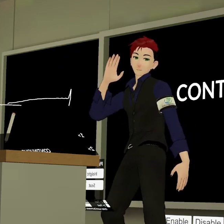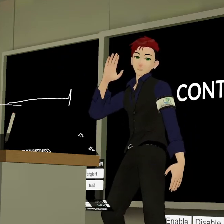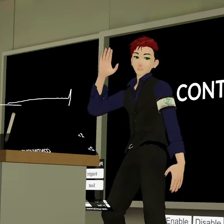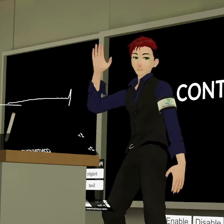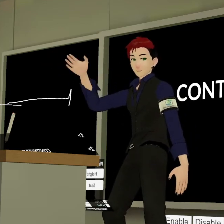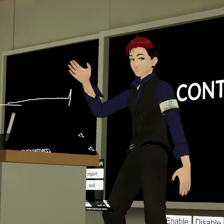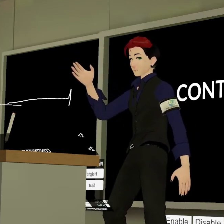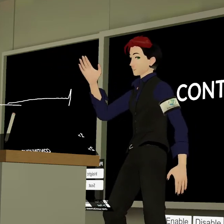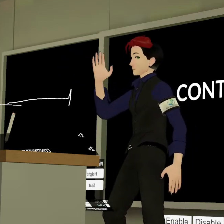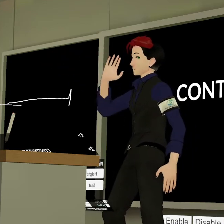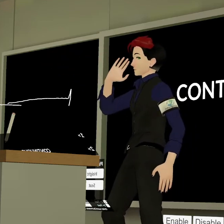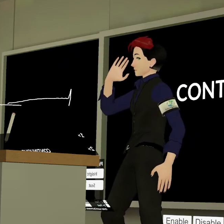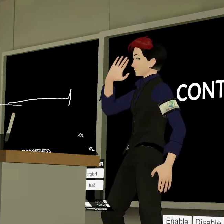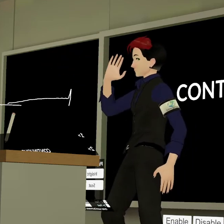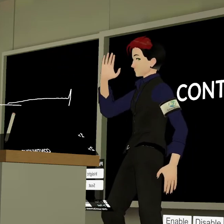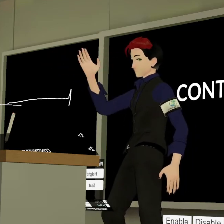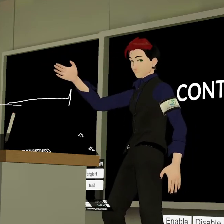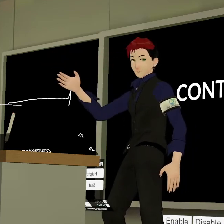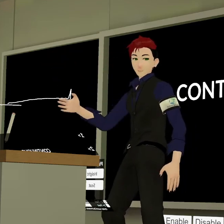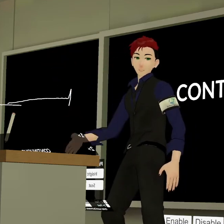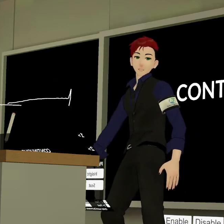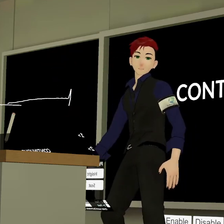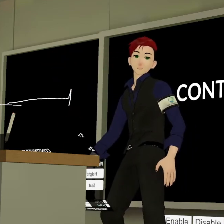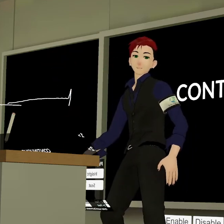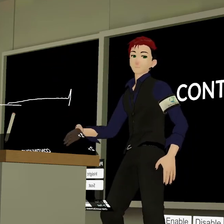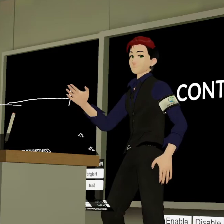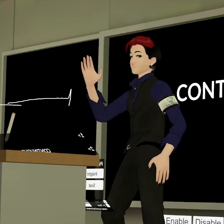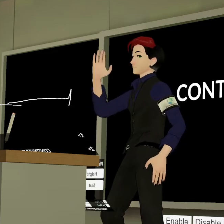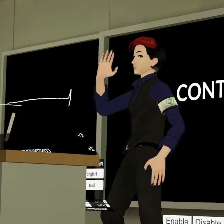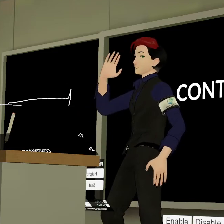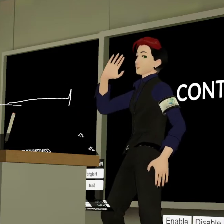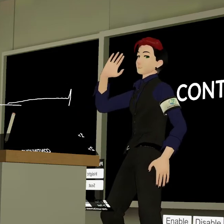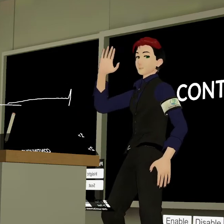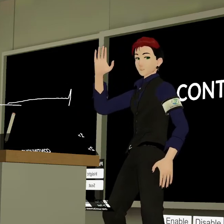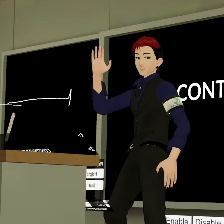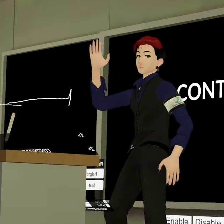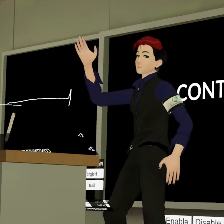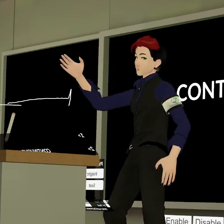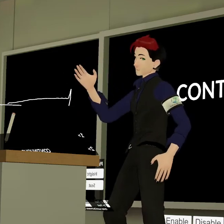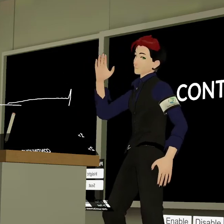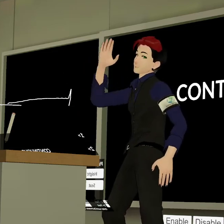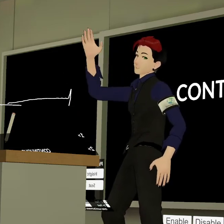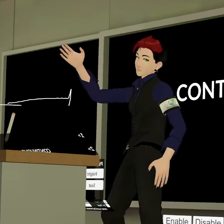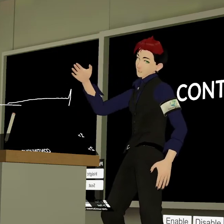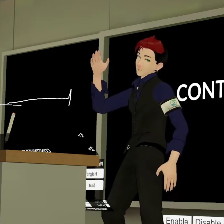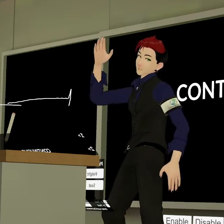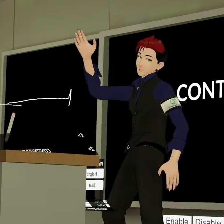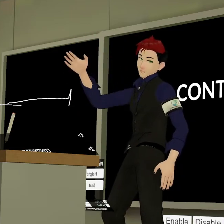something happens in the future will happen if I'm talking about like way in the future i'm just going to keep going on